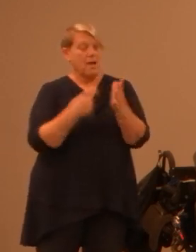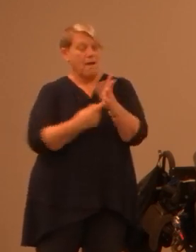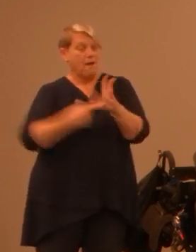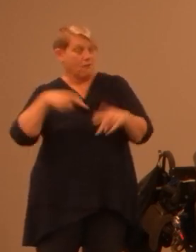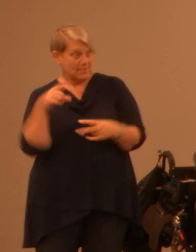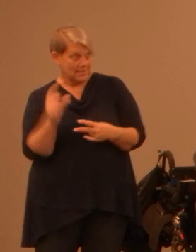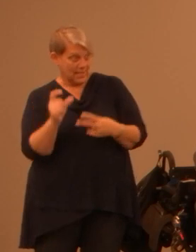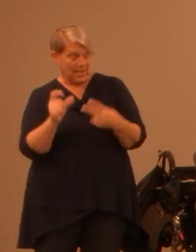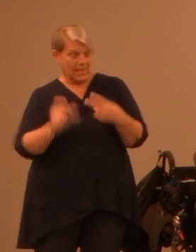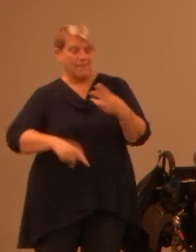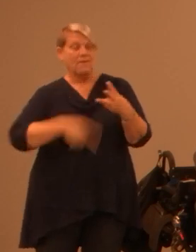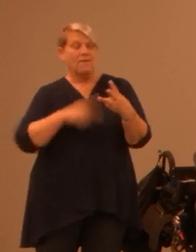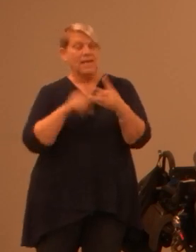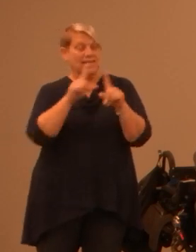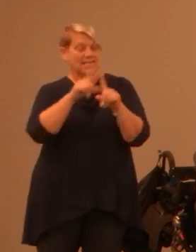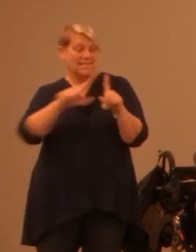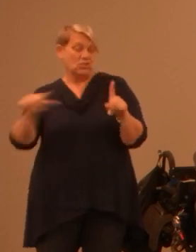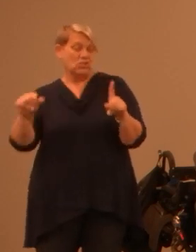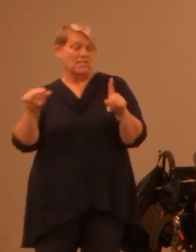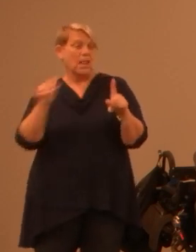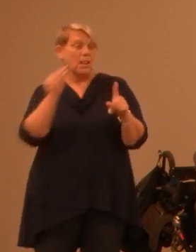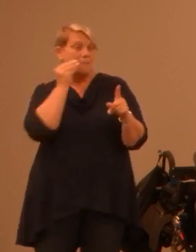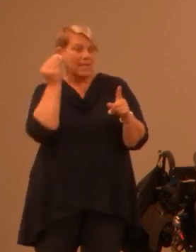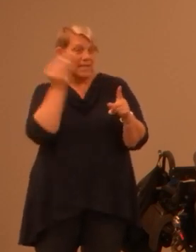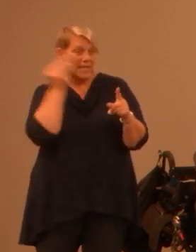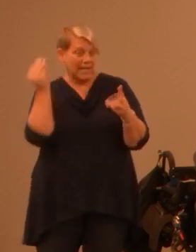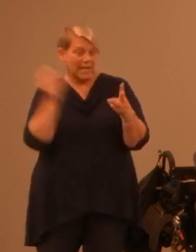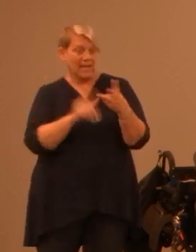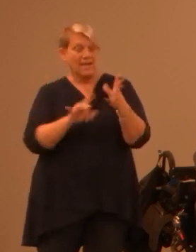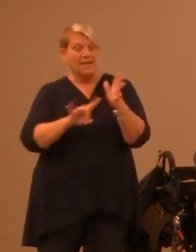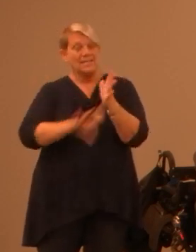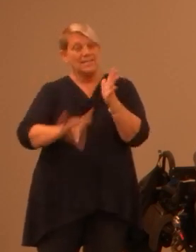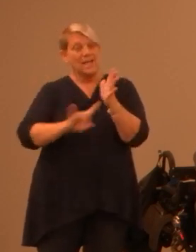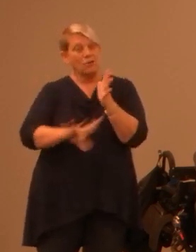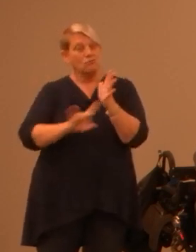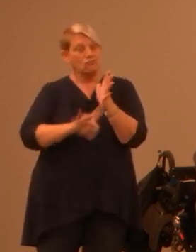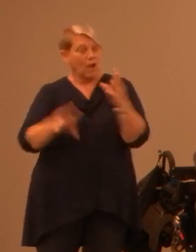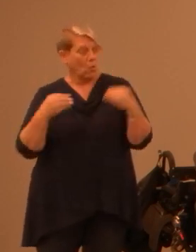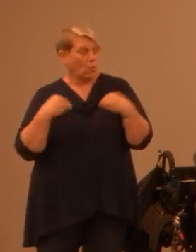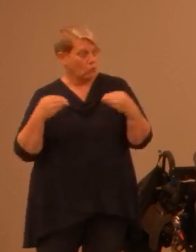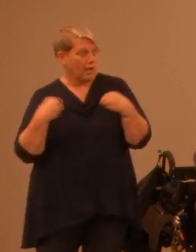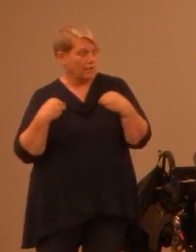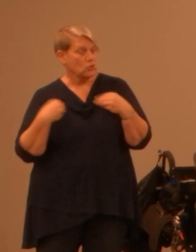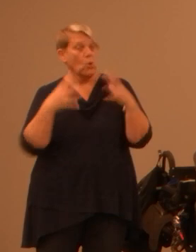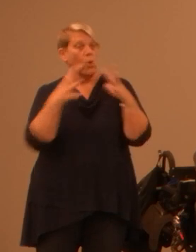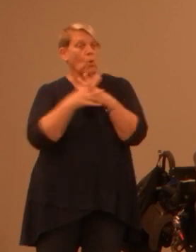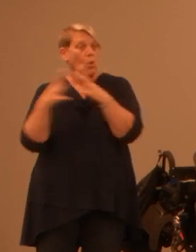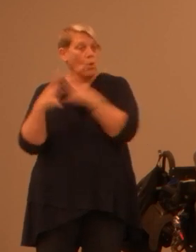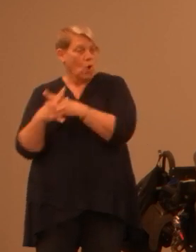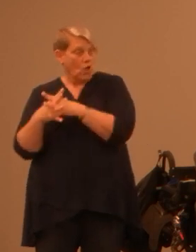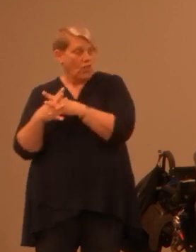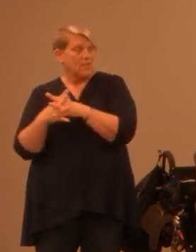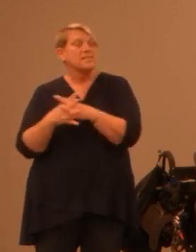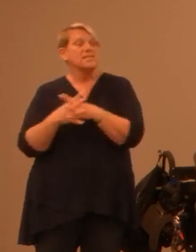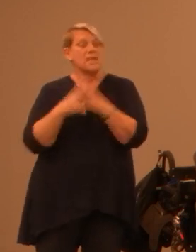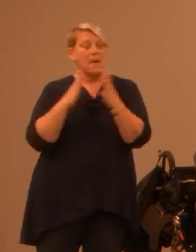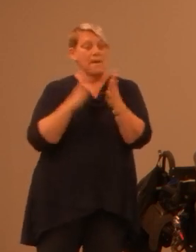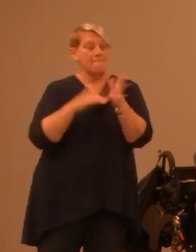The Digital Picnic, Telstra Corporation, Woolworths, My Emergency Doctor,